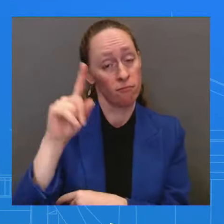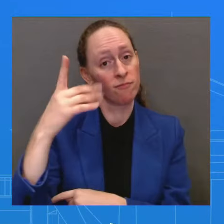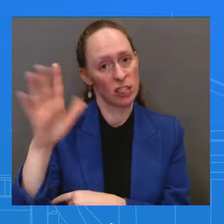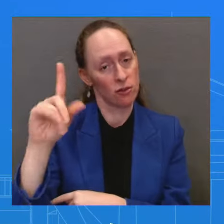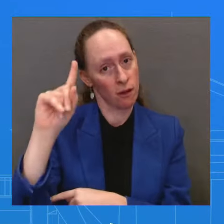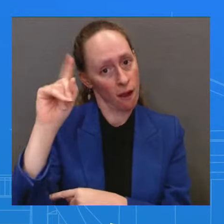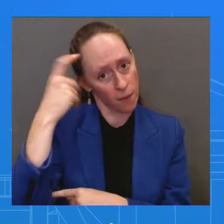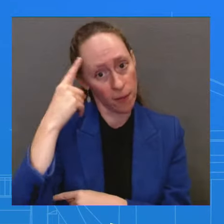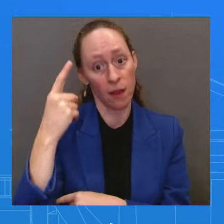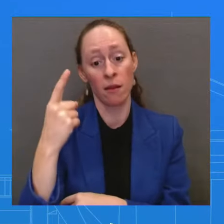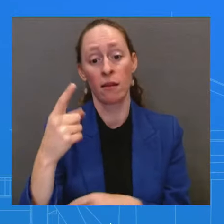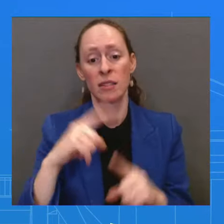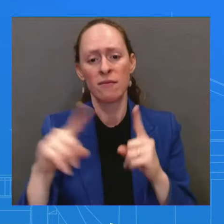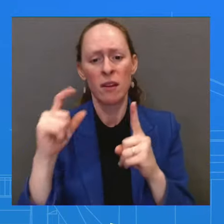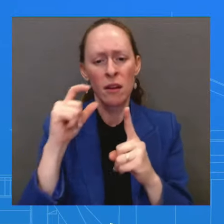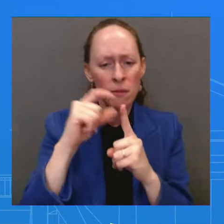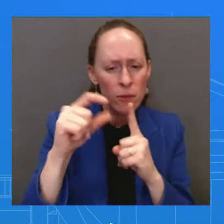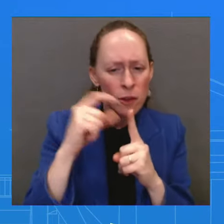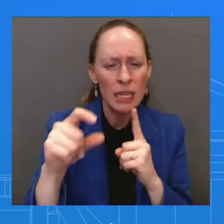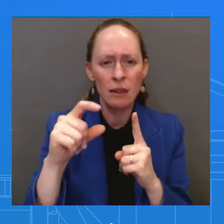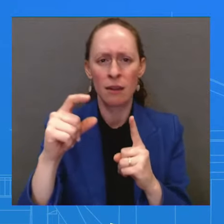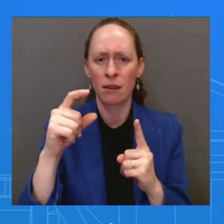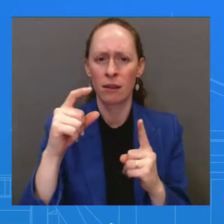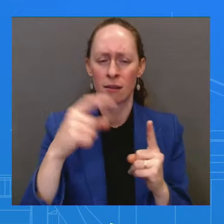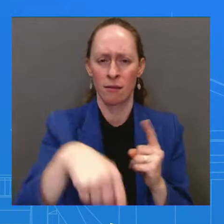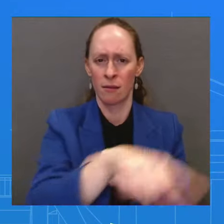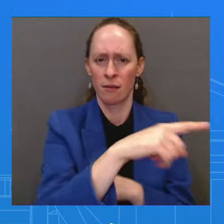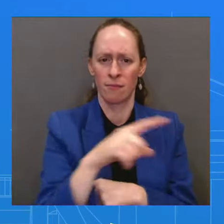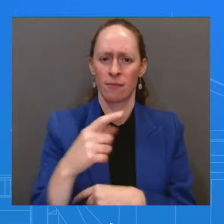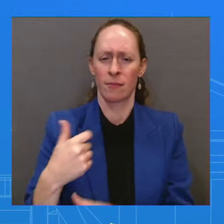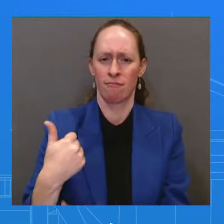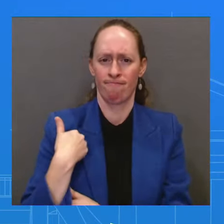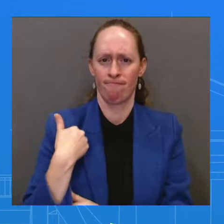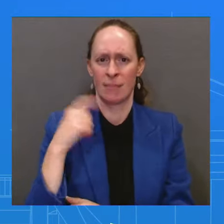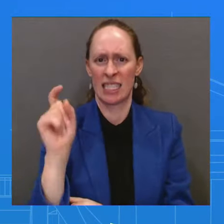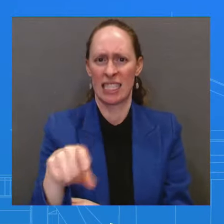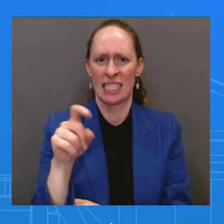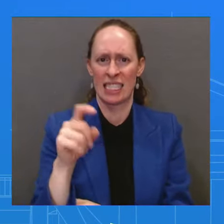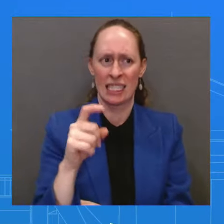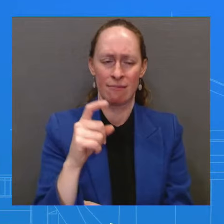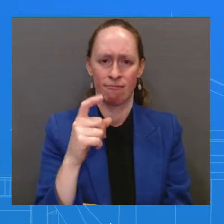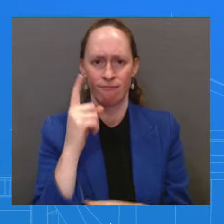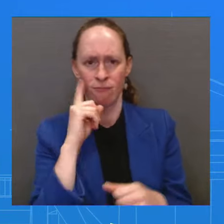And as I -- as I mentioned, U.S. Central Command naval forces seized these munitions as they were en route